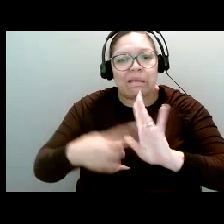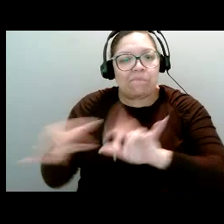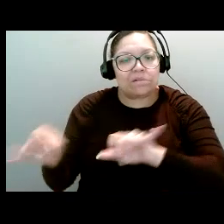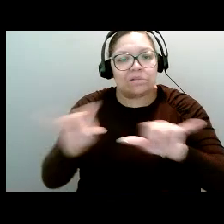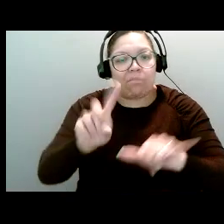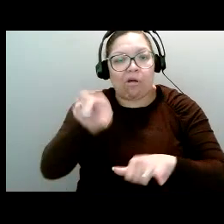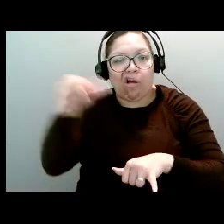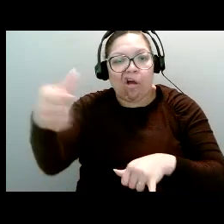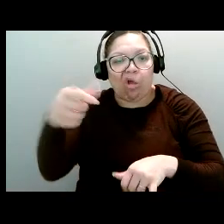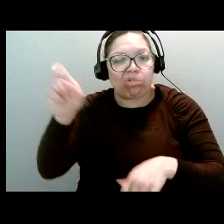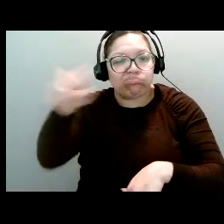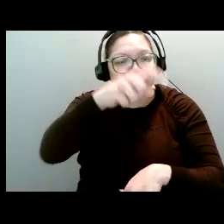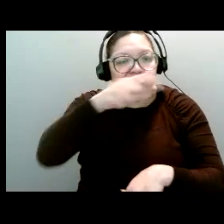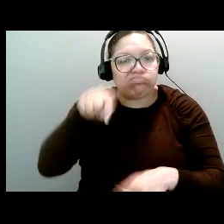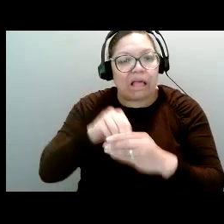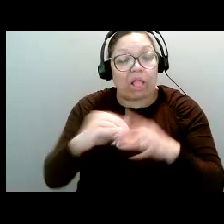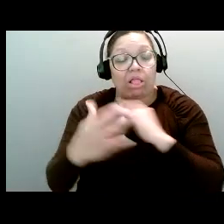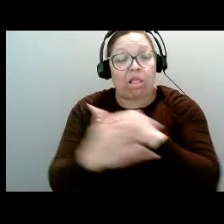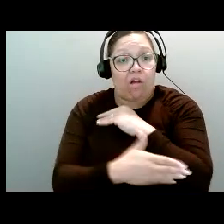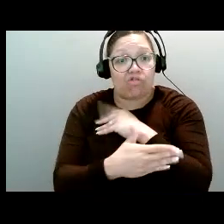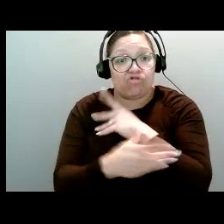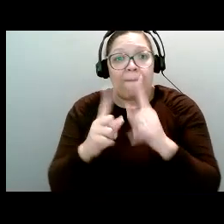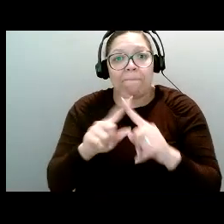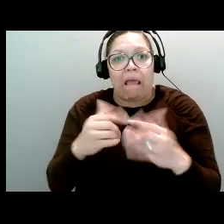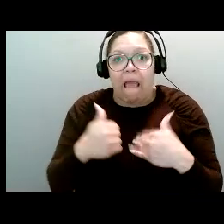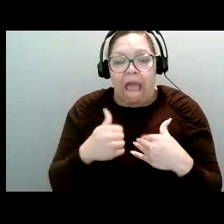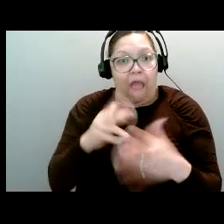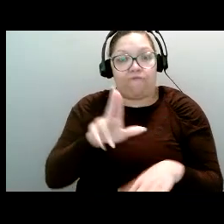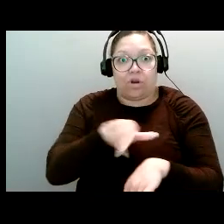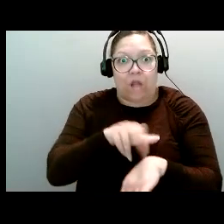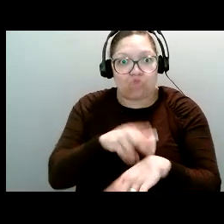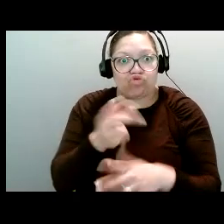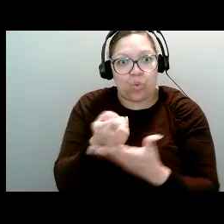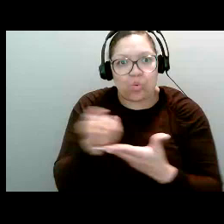but it's the specific local resources, natural, cultural, historic, and scenic,